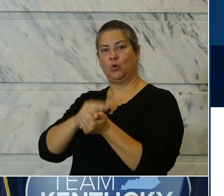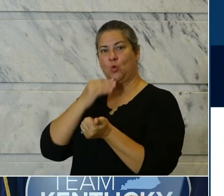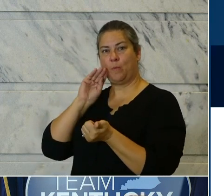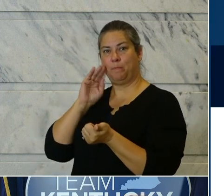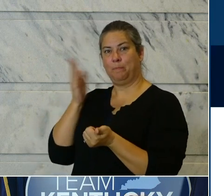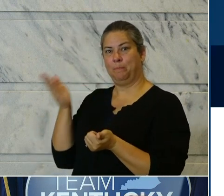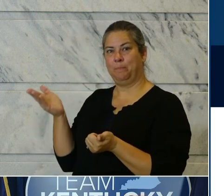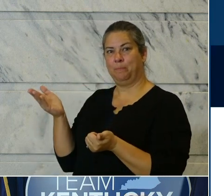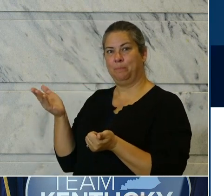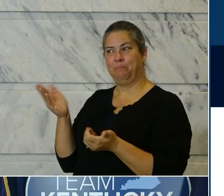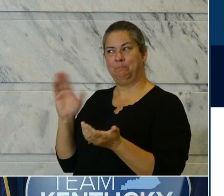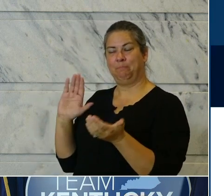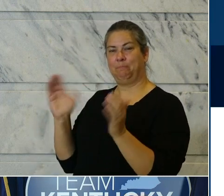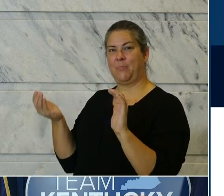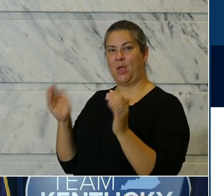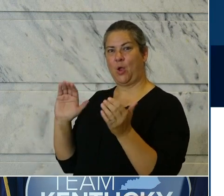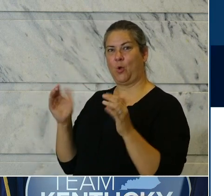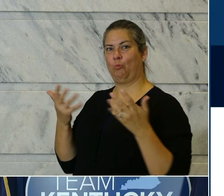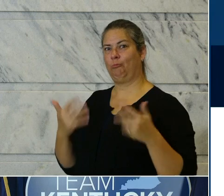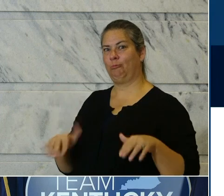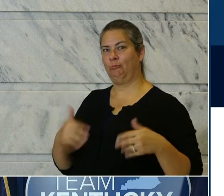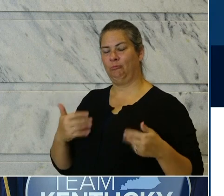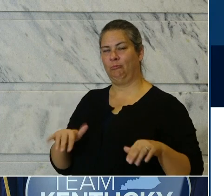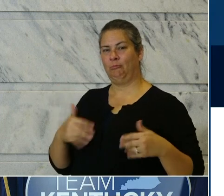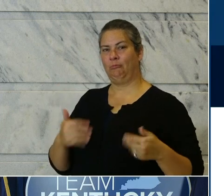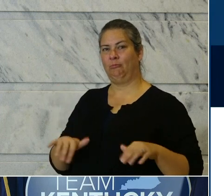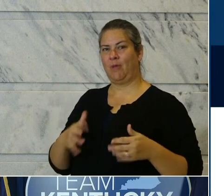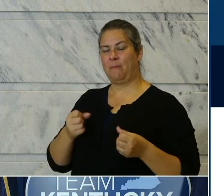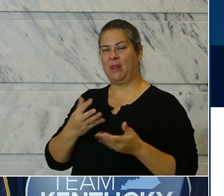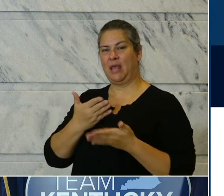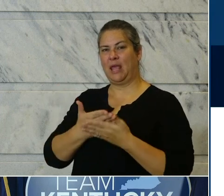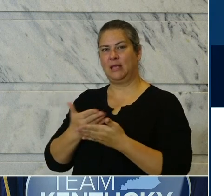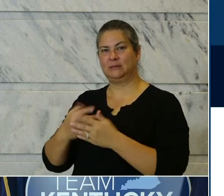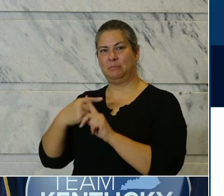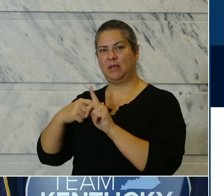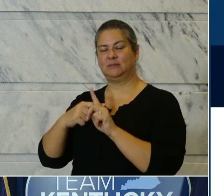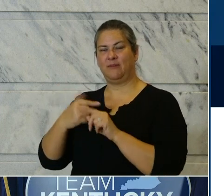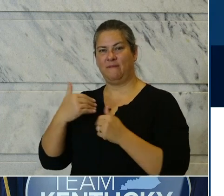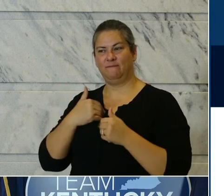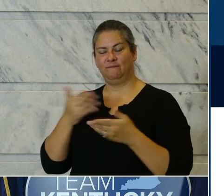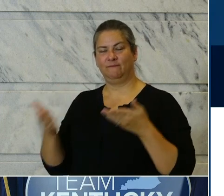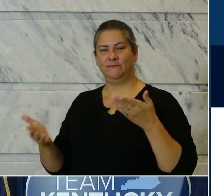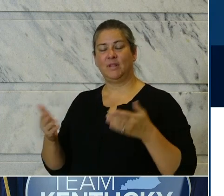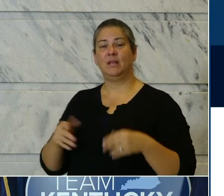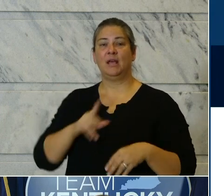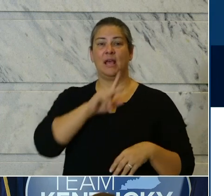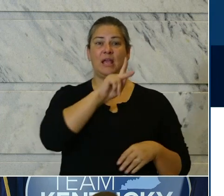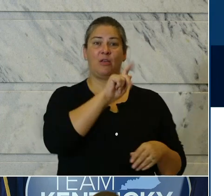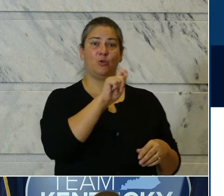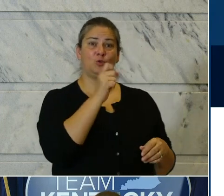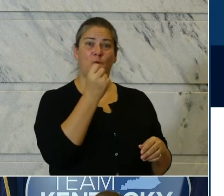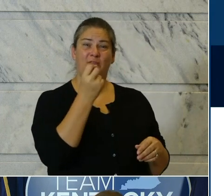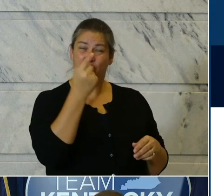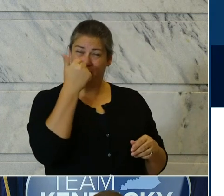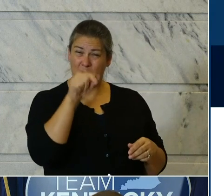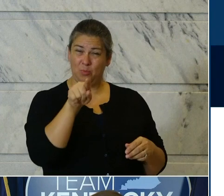RESIDENTS IN LONG TERM CARE FACILITIES SHOWS YOU THE REAL